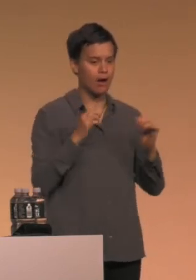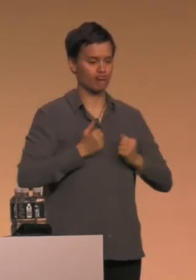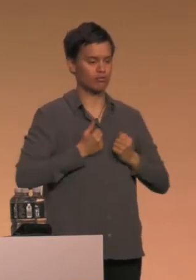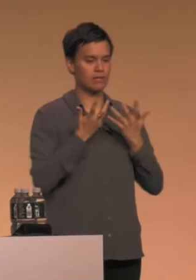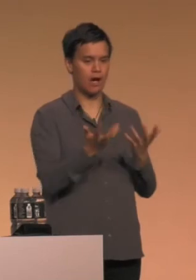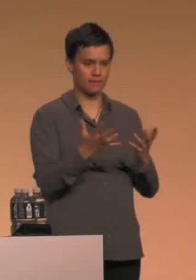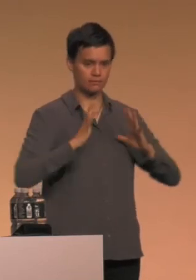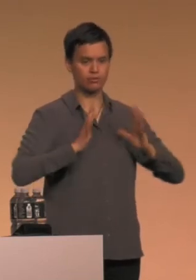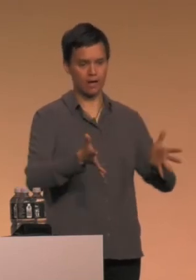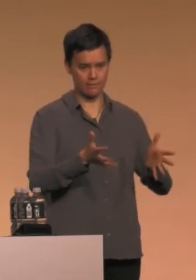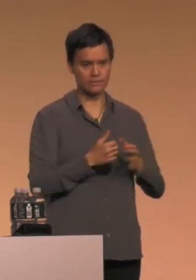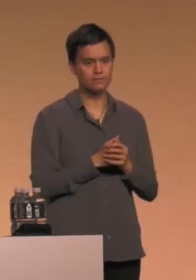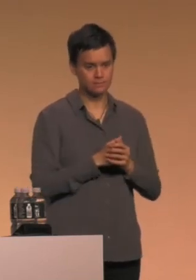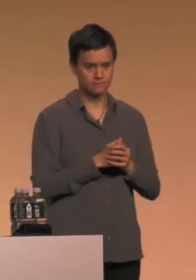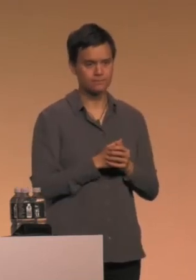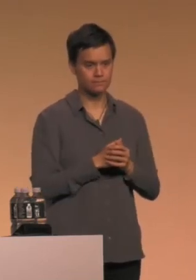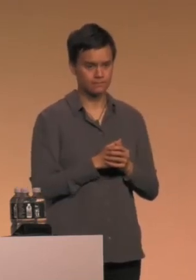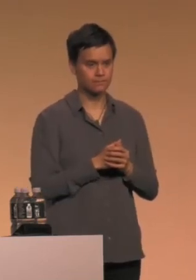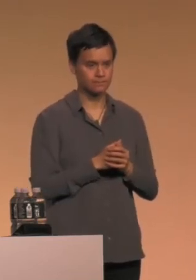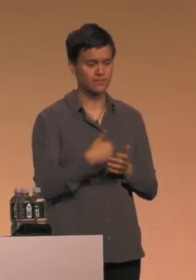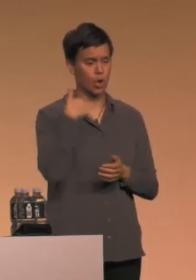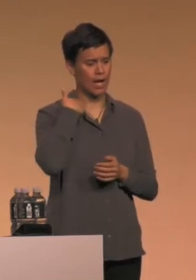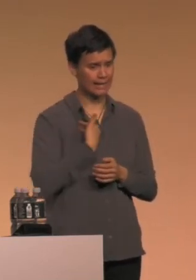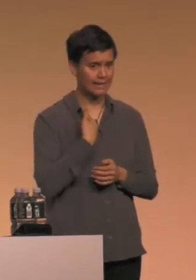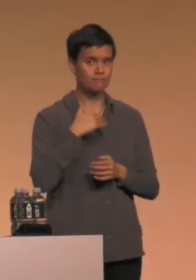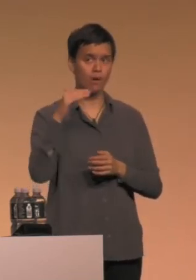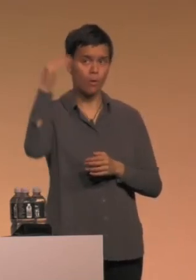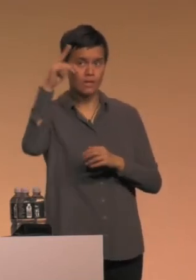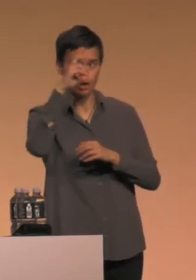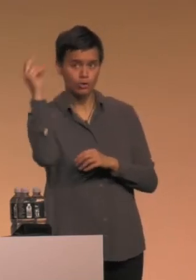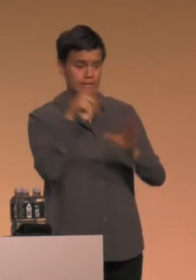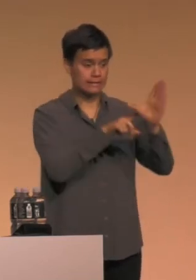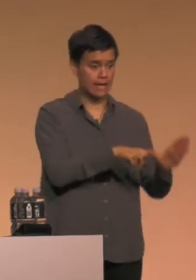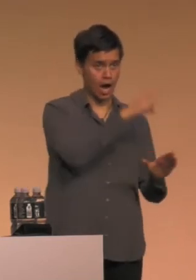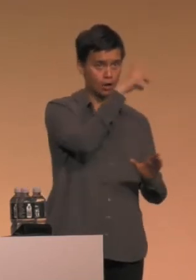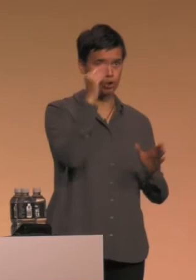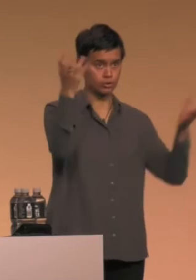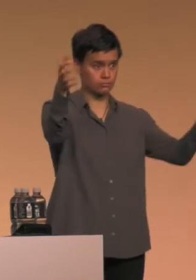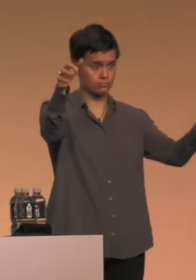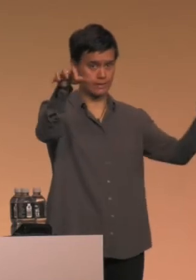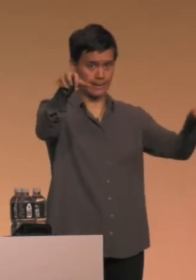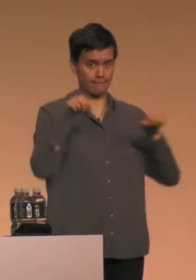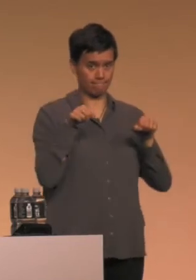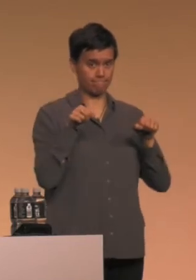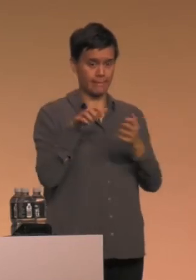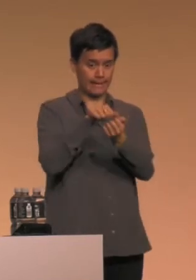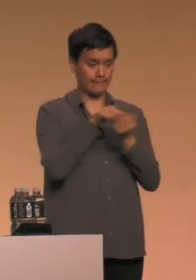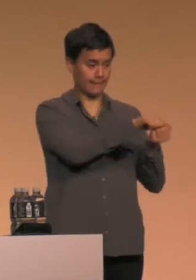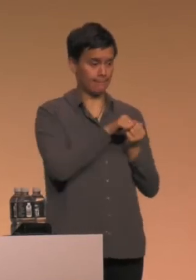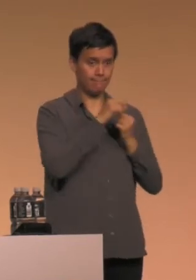To retain both groups, and allow them to thrive and want to work, we, as leaders, need to understand their issues and engage with them